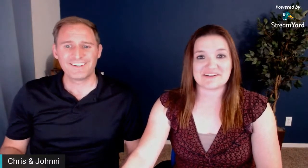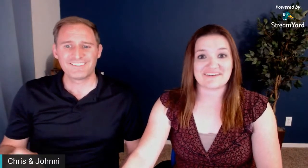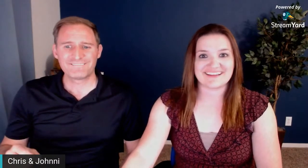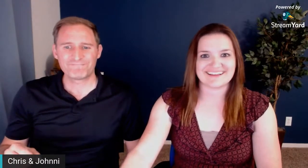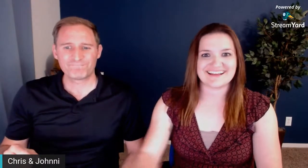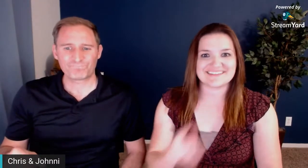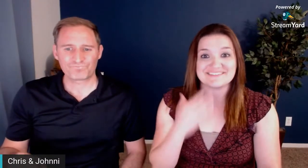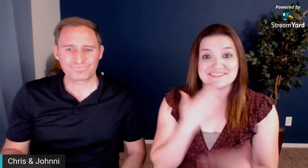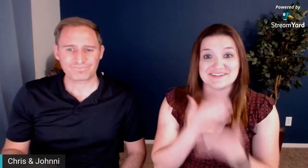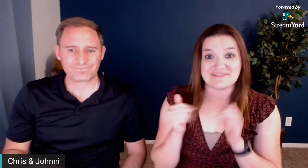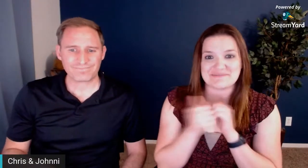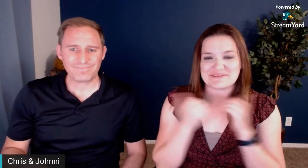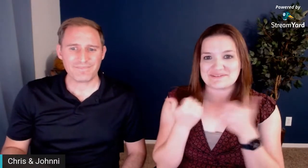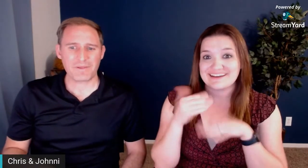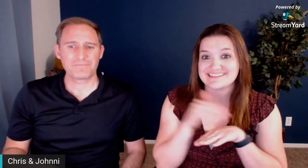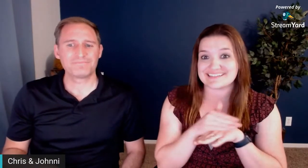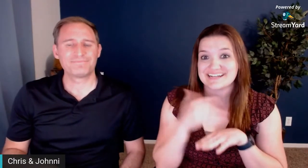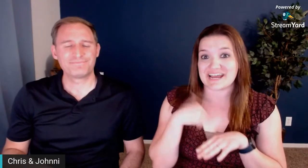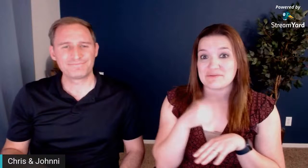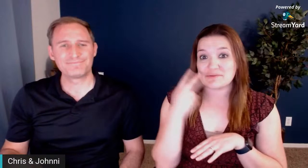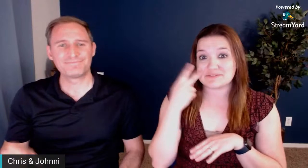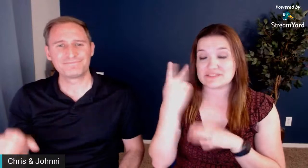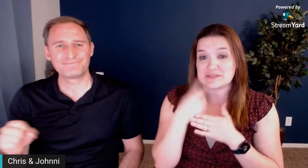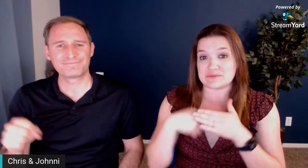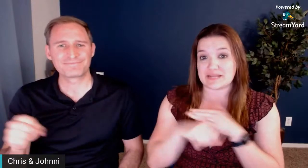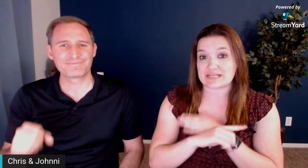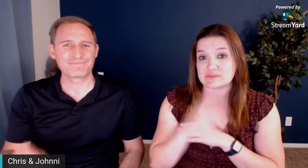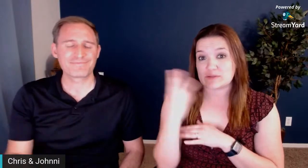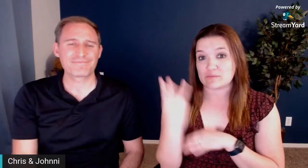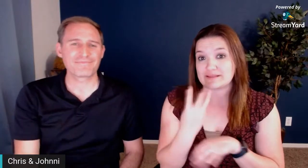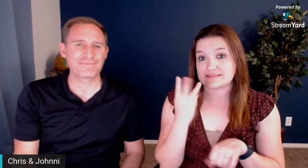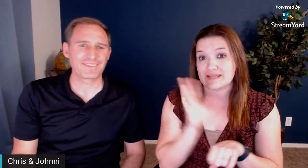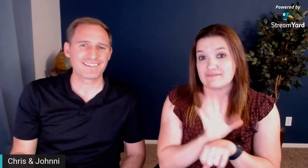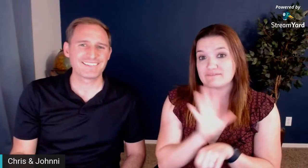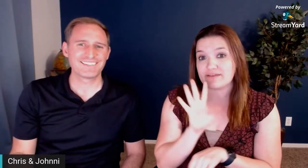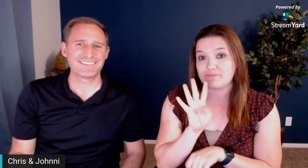it all right guys it was good being with you guys tonight we will see you next week wednesday at 5